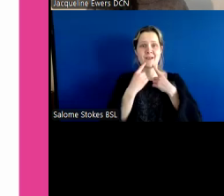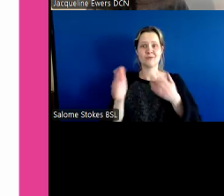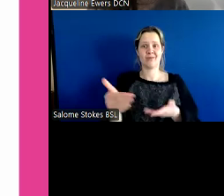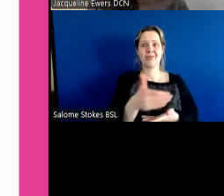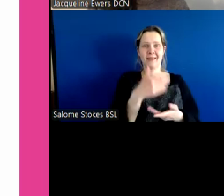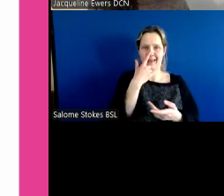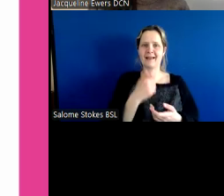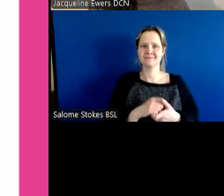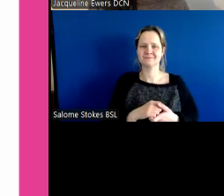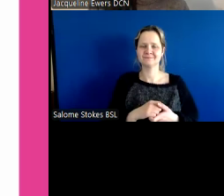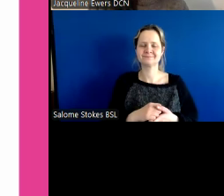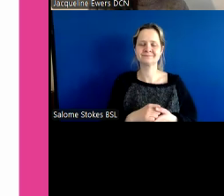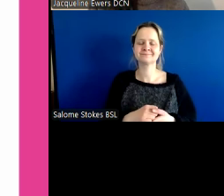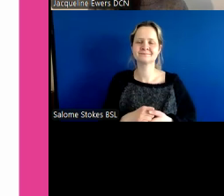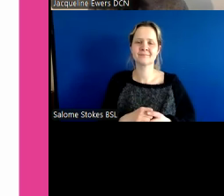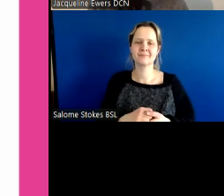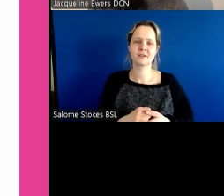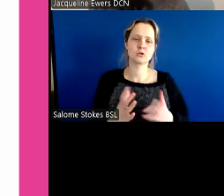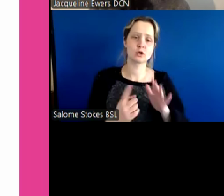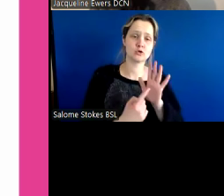I just wanted to look at a couple of key examples of this